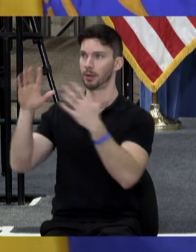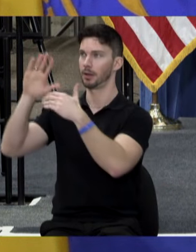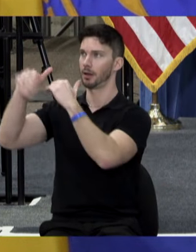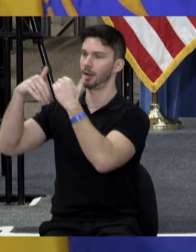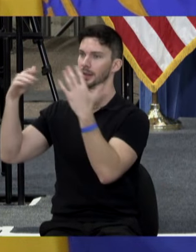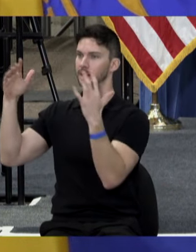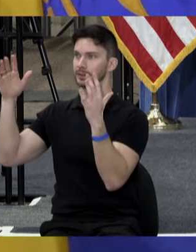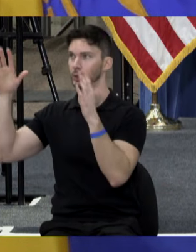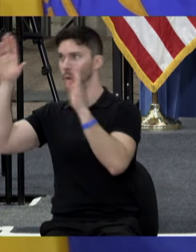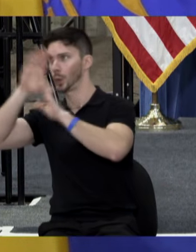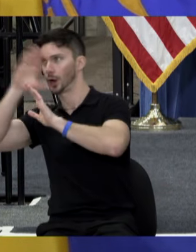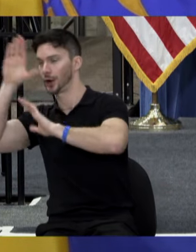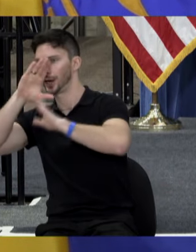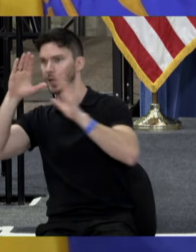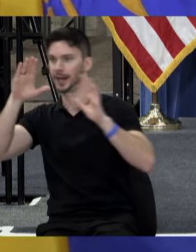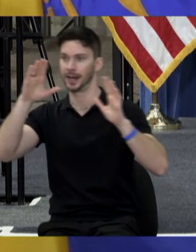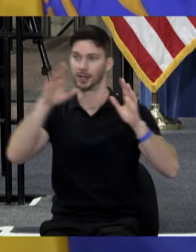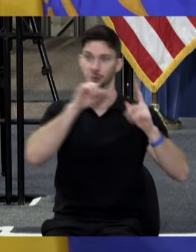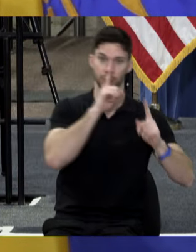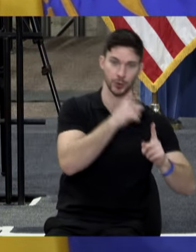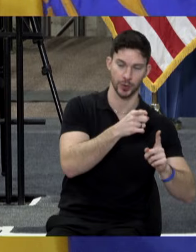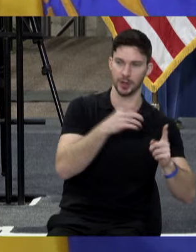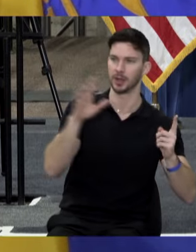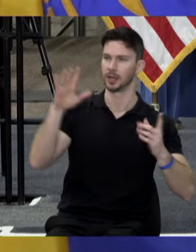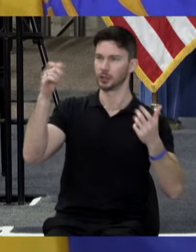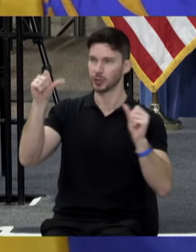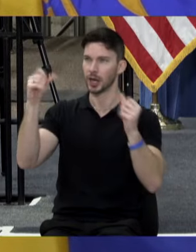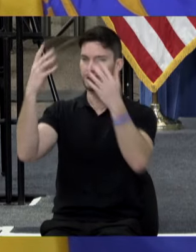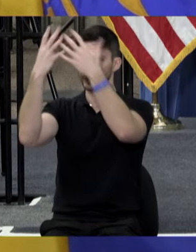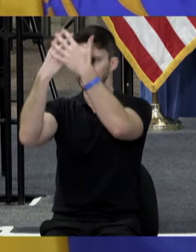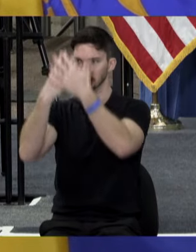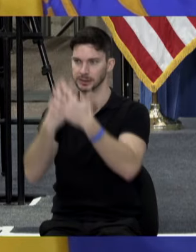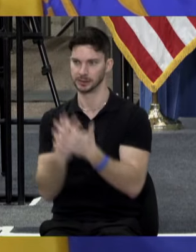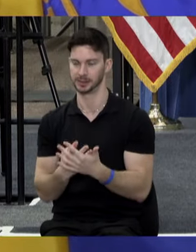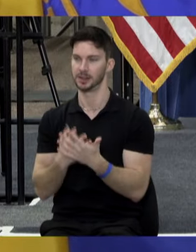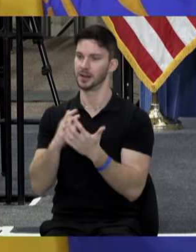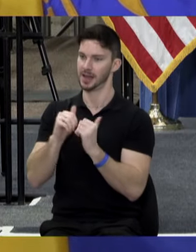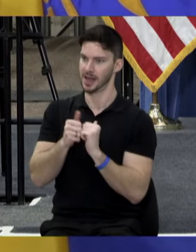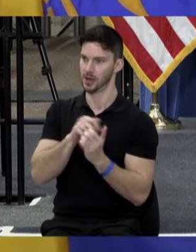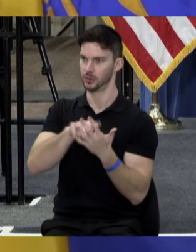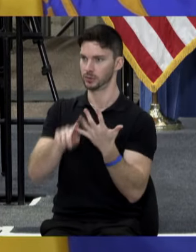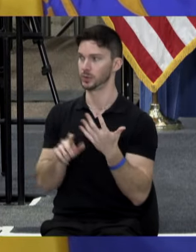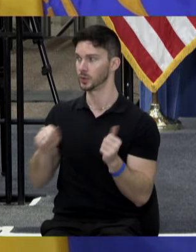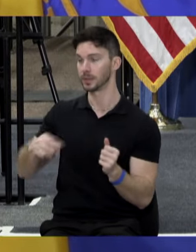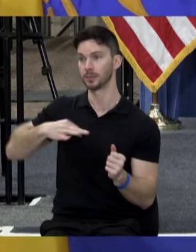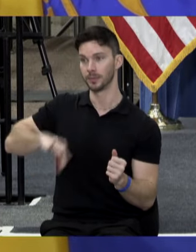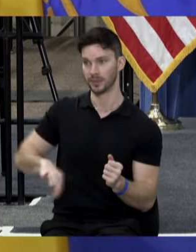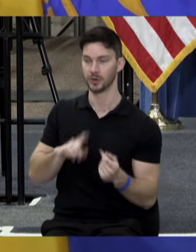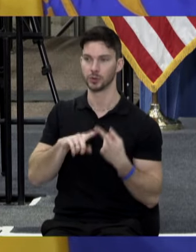as we explore how AI can support a strong direct care workforce and expand access to coordinated